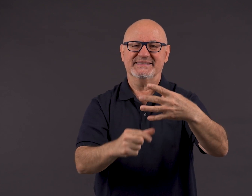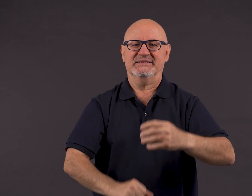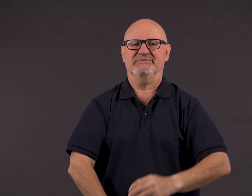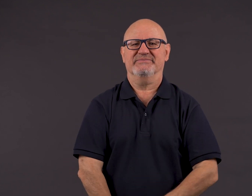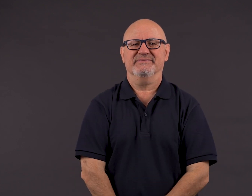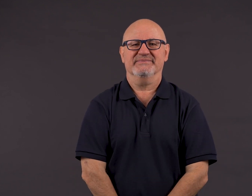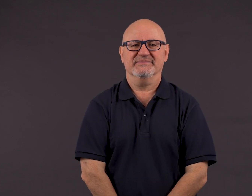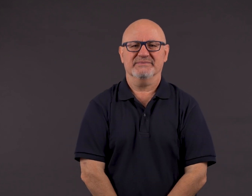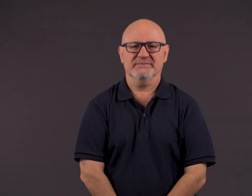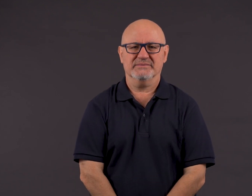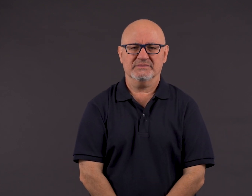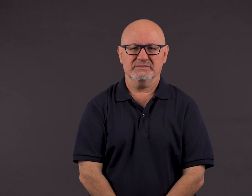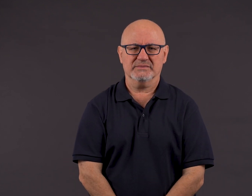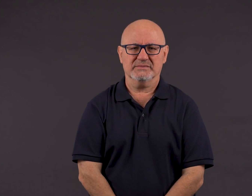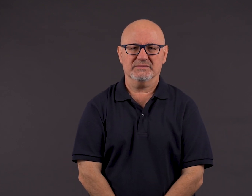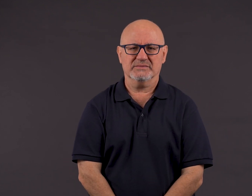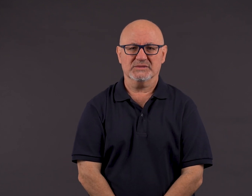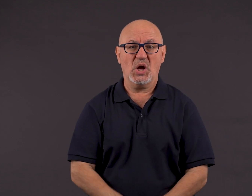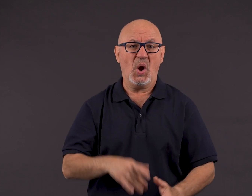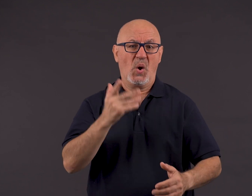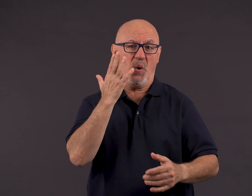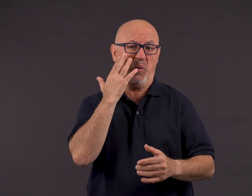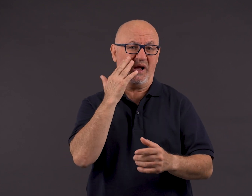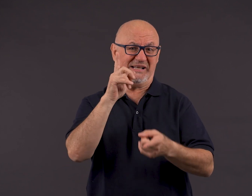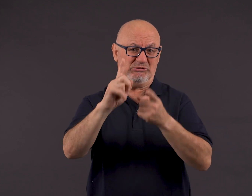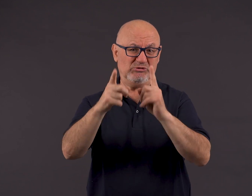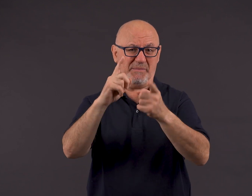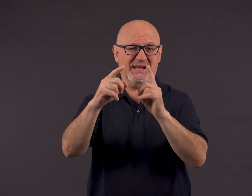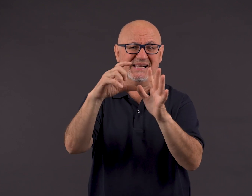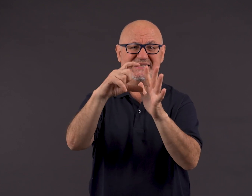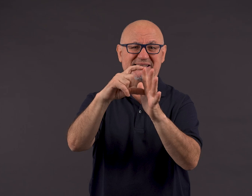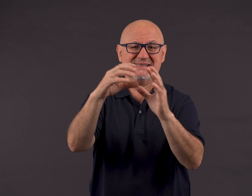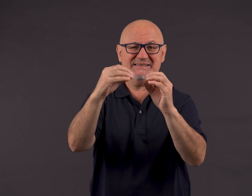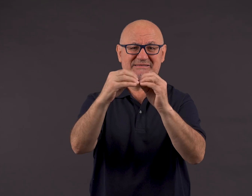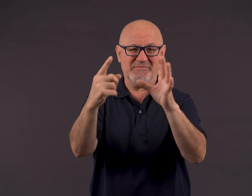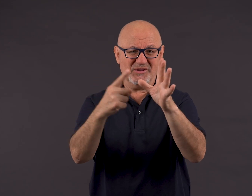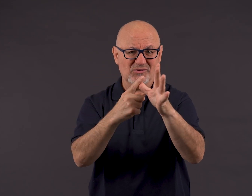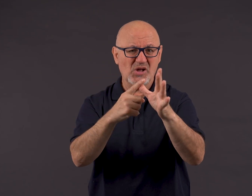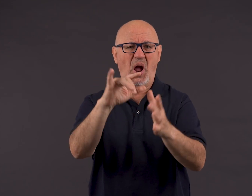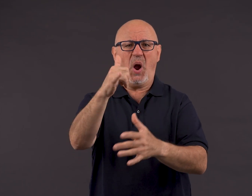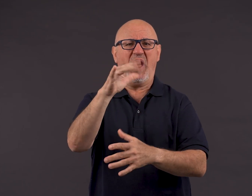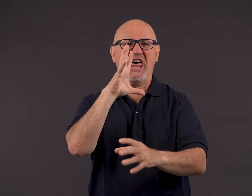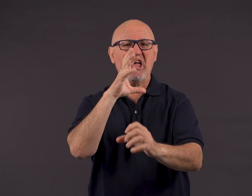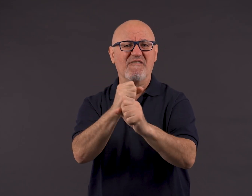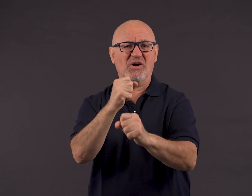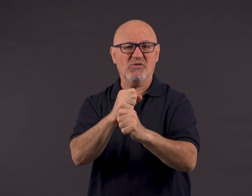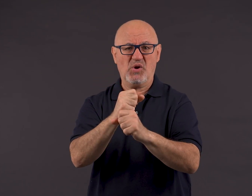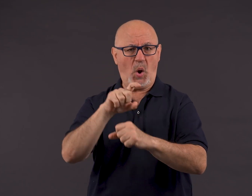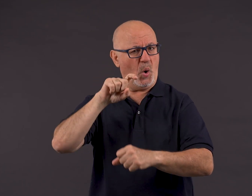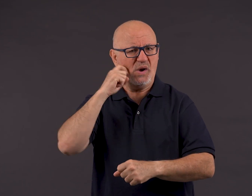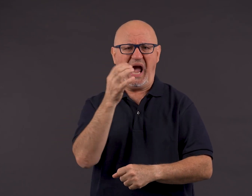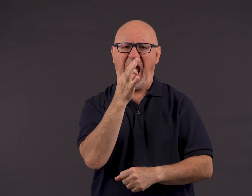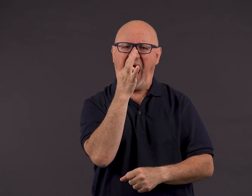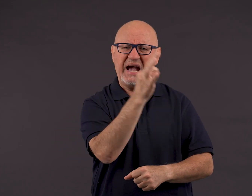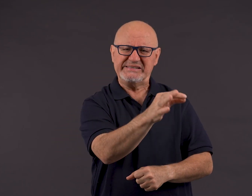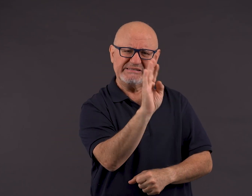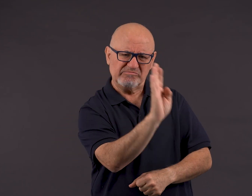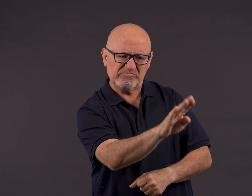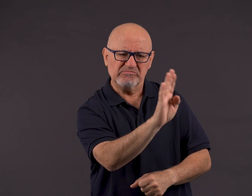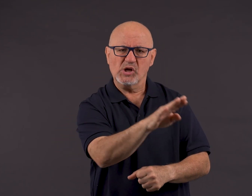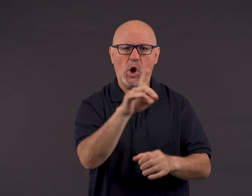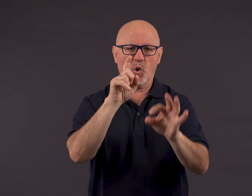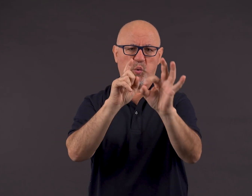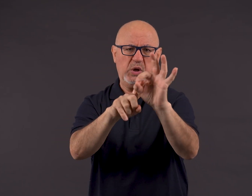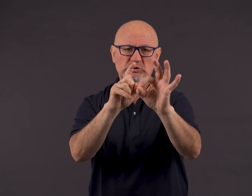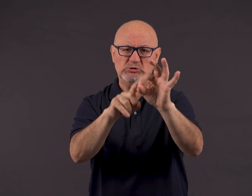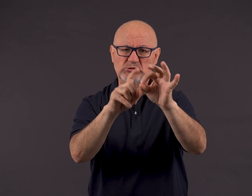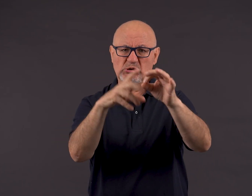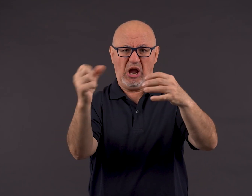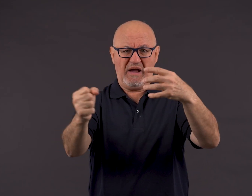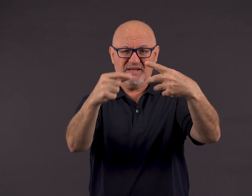check Sometimes Deafblind Australia or the government will request some feedback